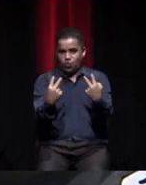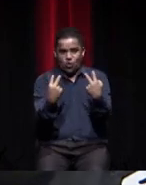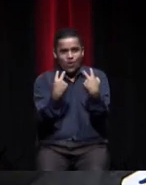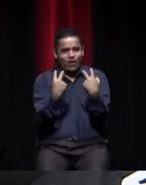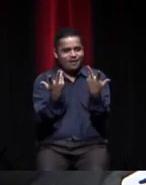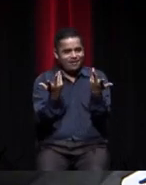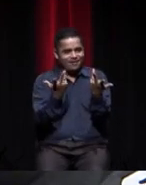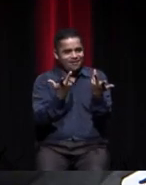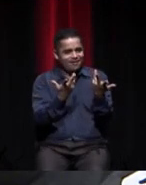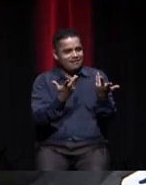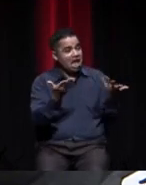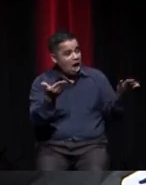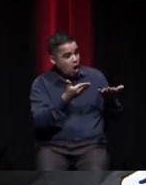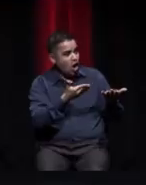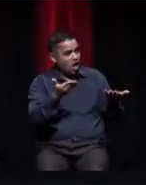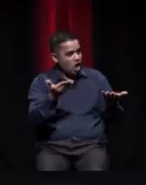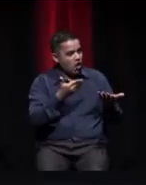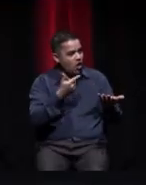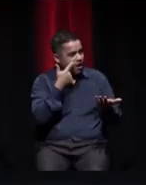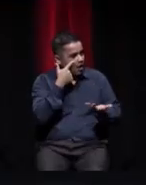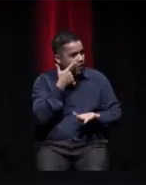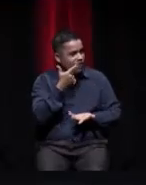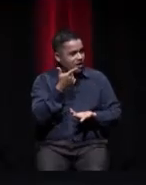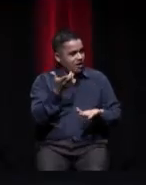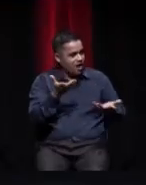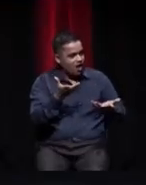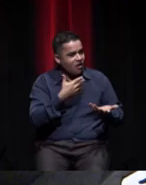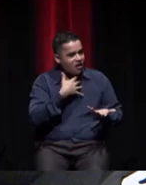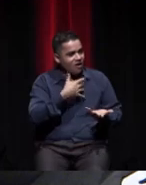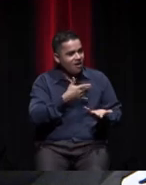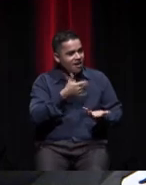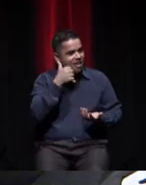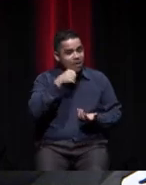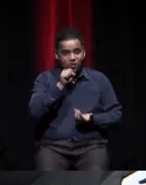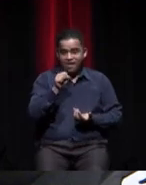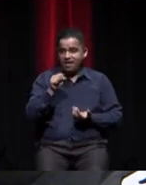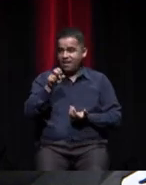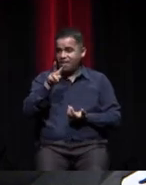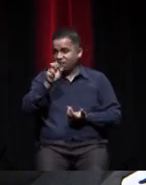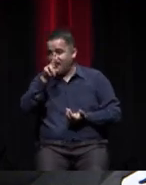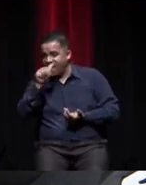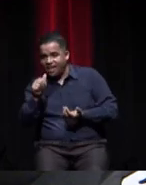“Now it goes. Come on. Super Chris. Now, Vera. No, Eugênio.”